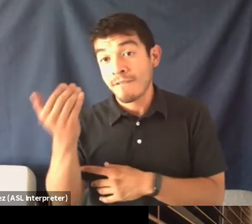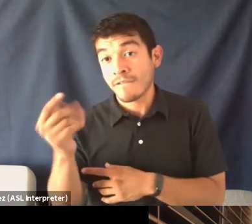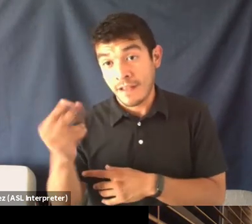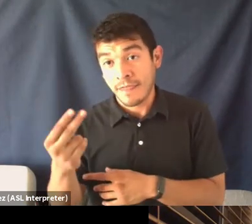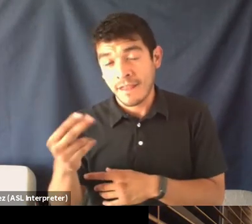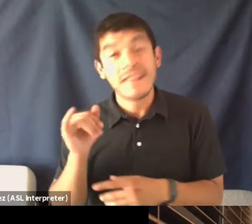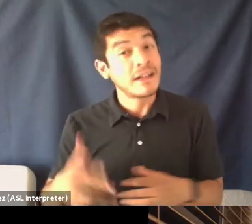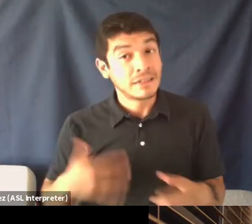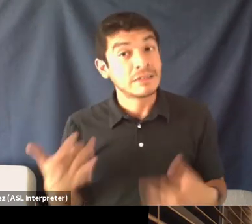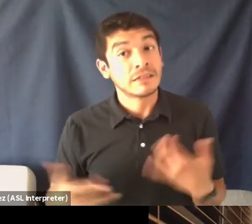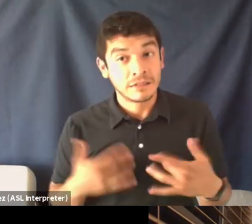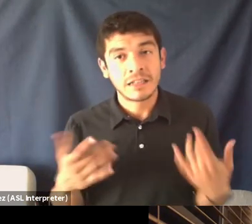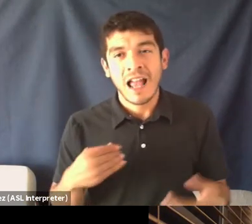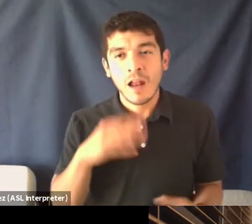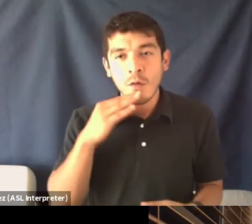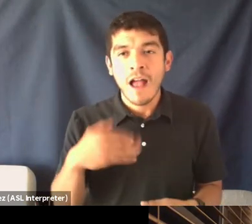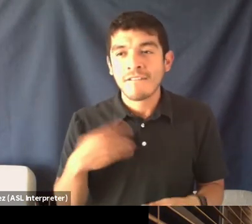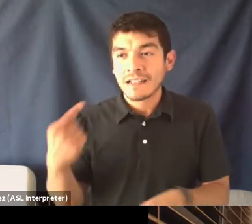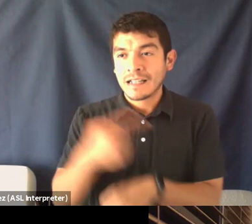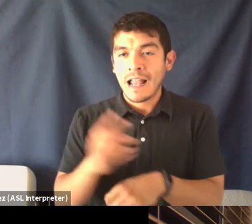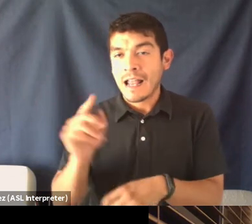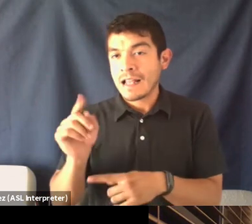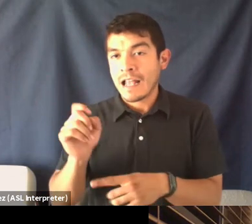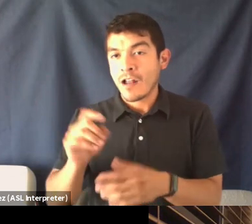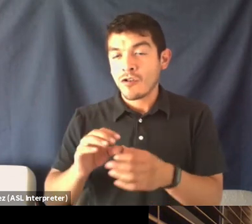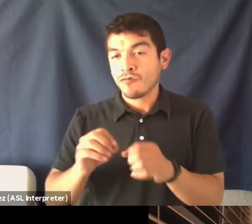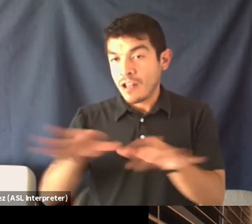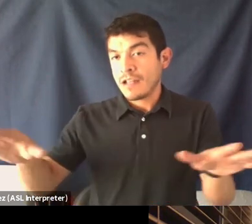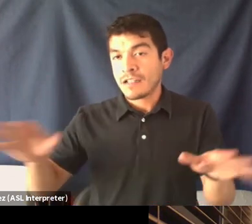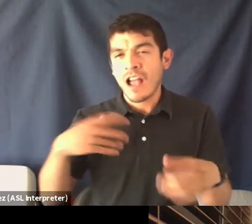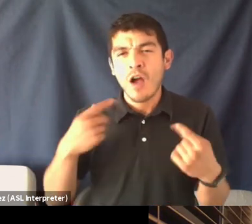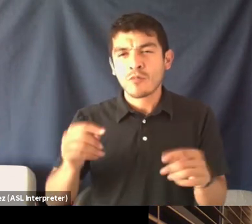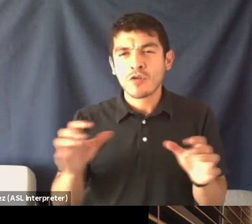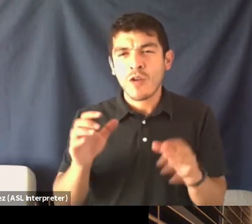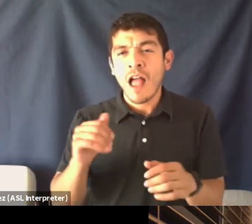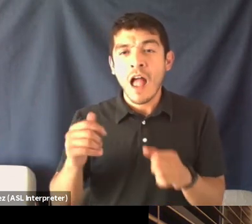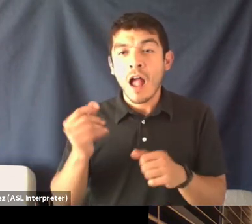And there'll be like a day and date sort of release. We're trying to do a golf cart drive in at the villages